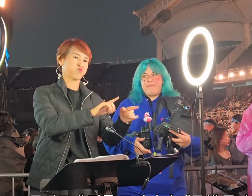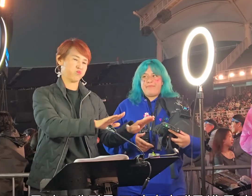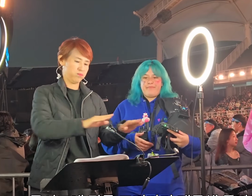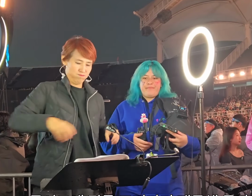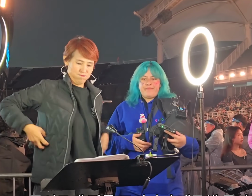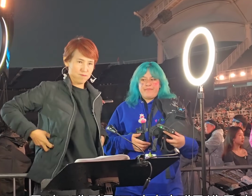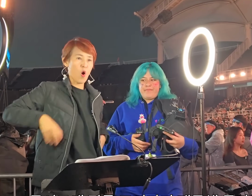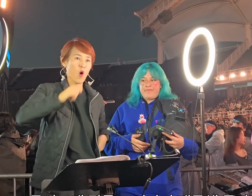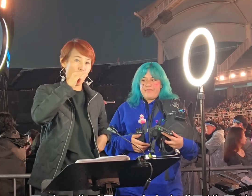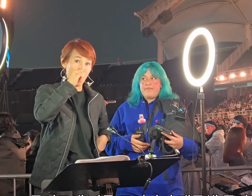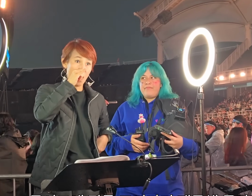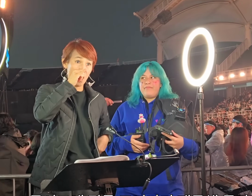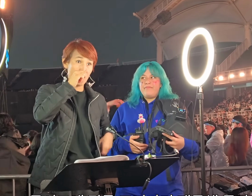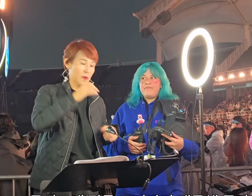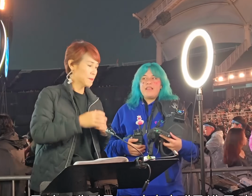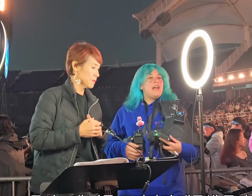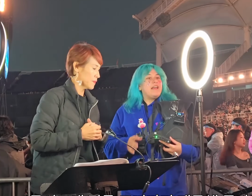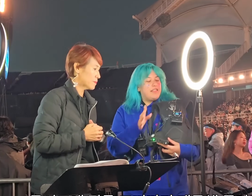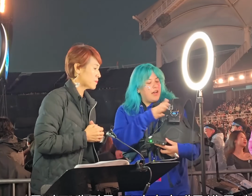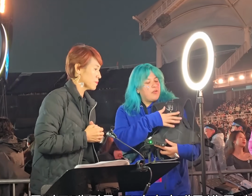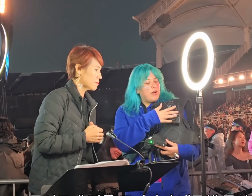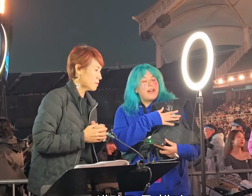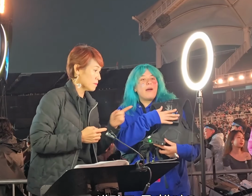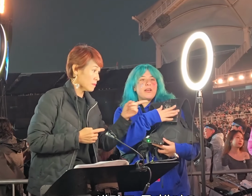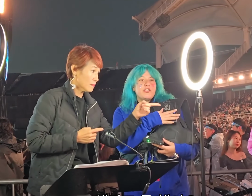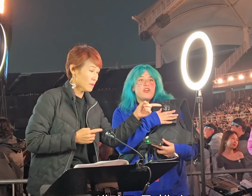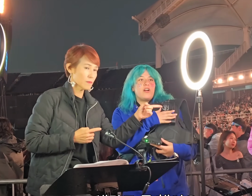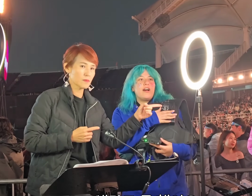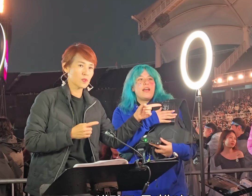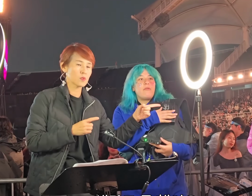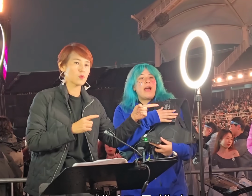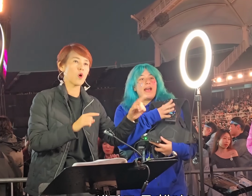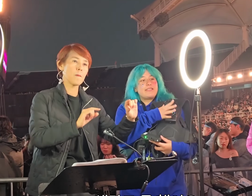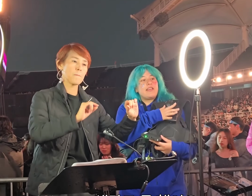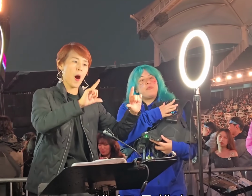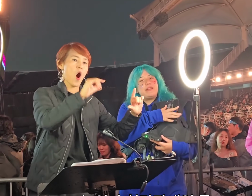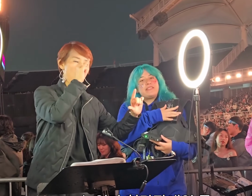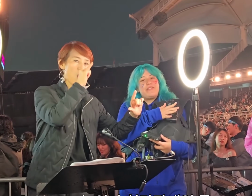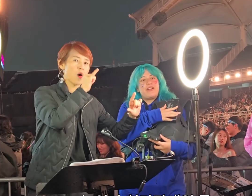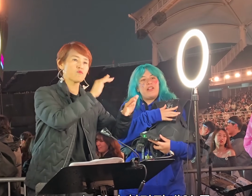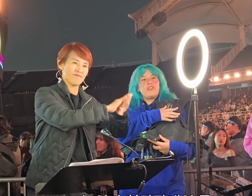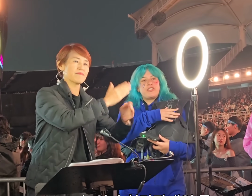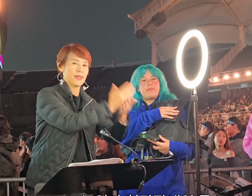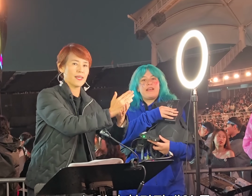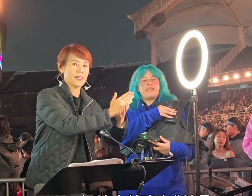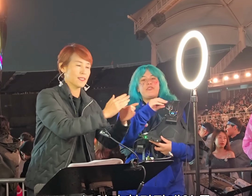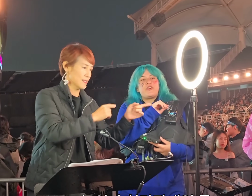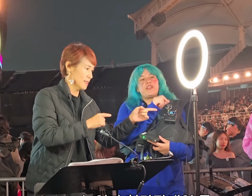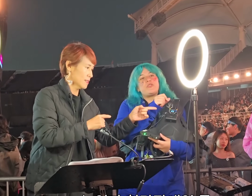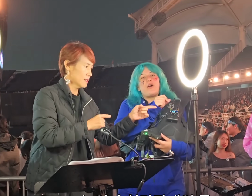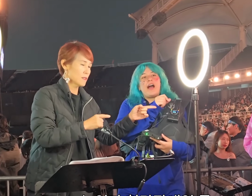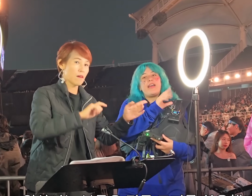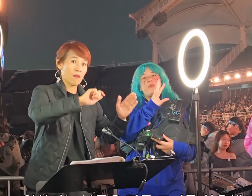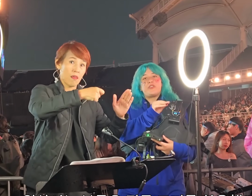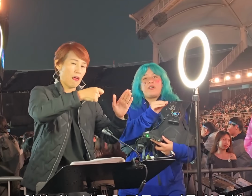I never imagined a concert would provide vibration vests! Deaf and hard-of-hearing attendees